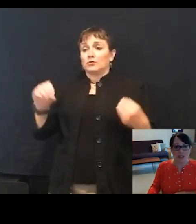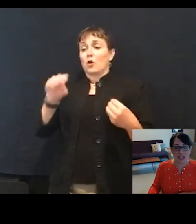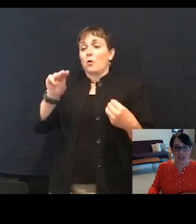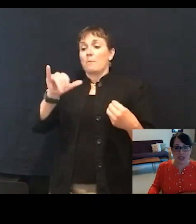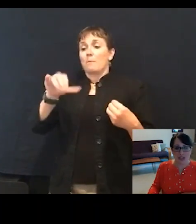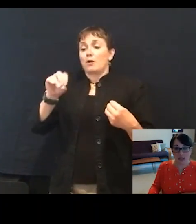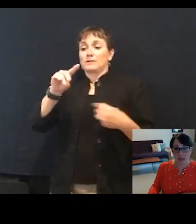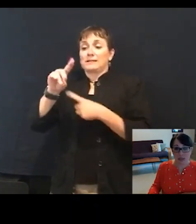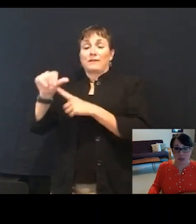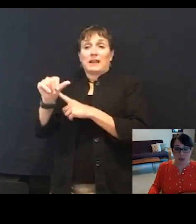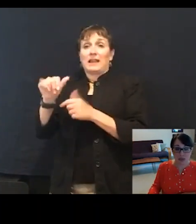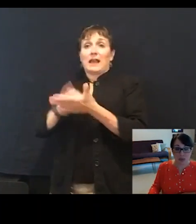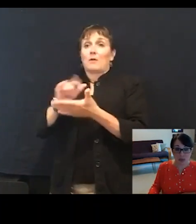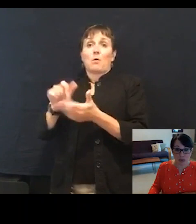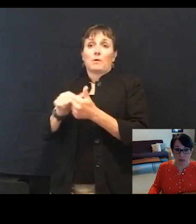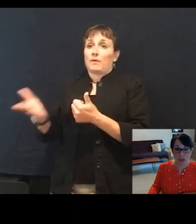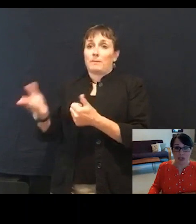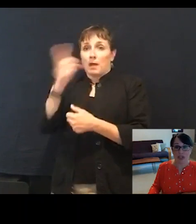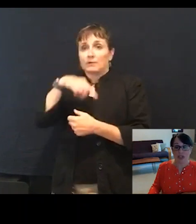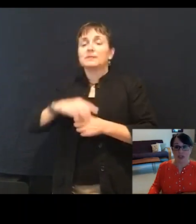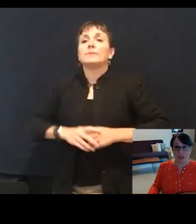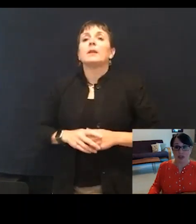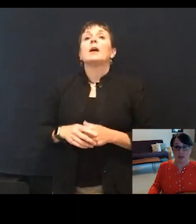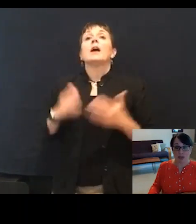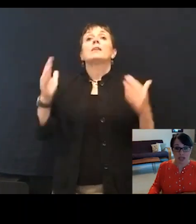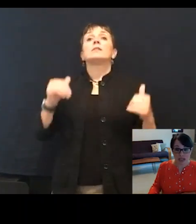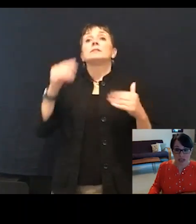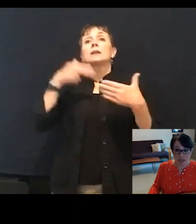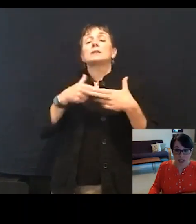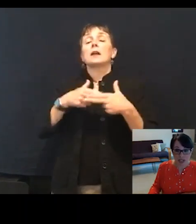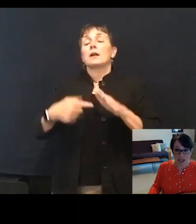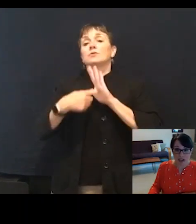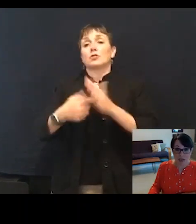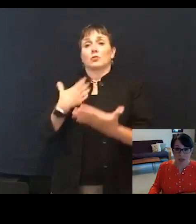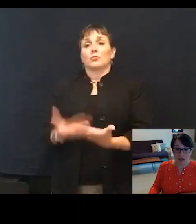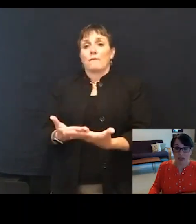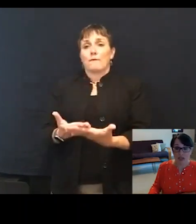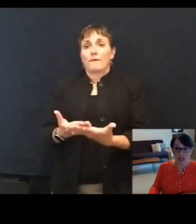And on this slide, I'm simply showing you proof that the myosin 7A knockout mouse does not